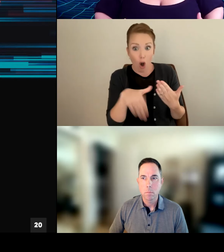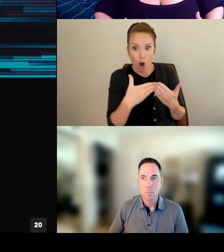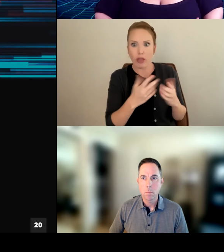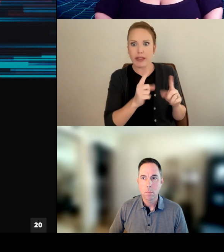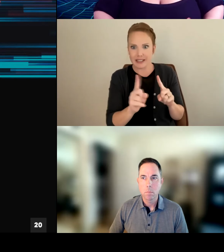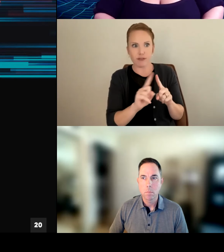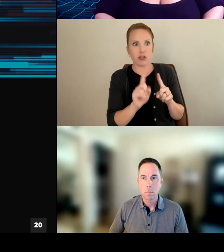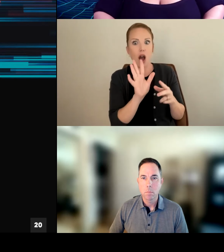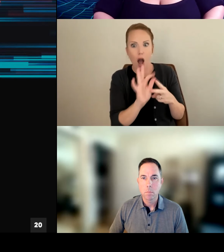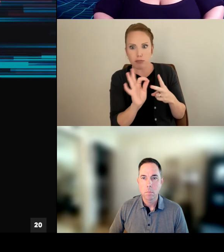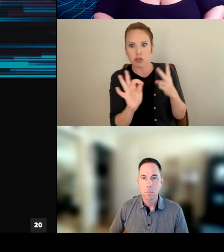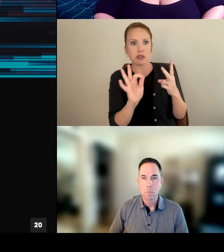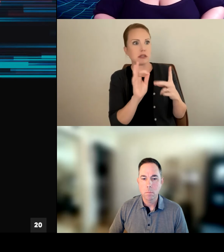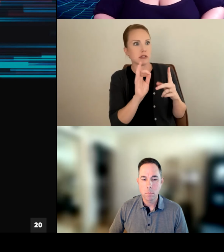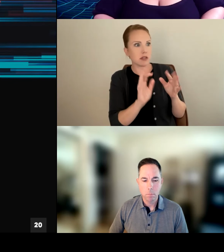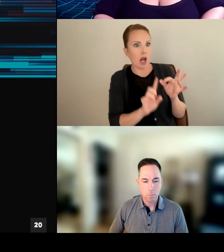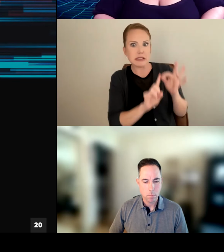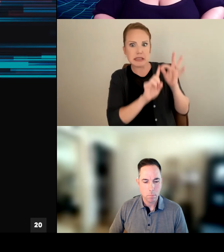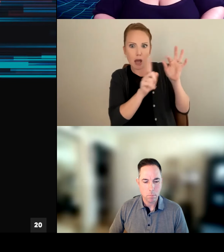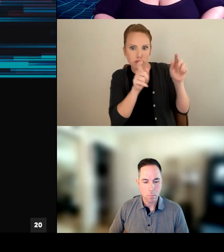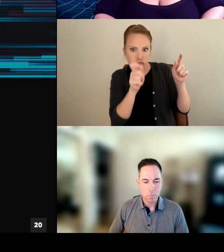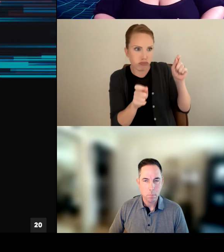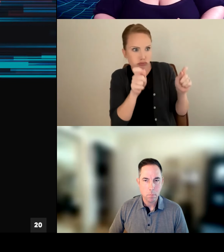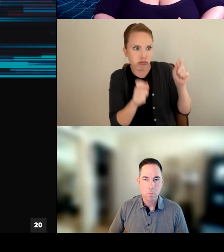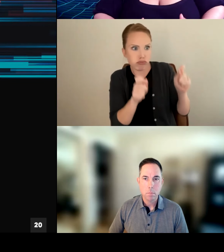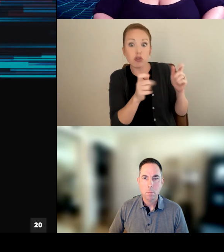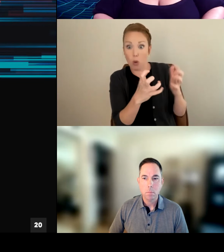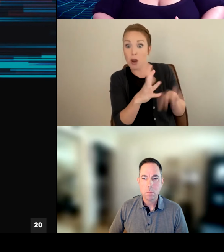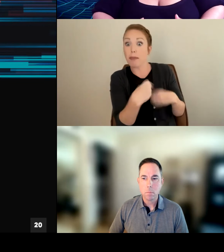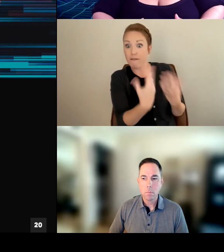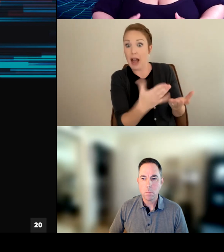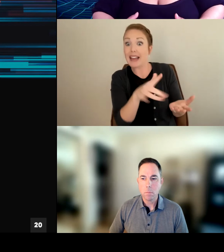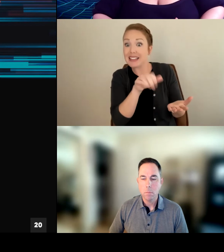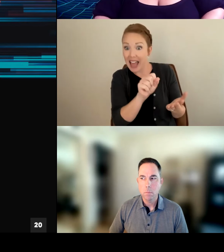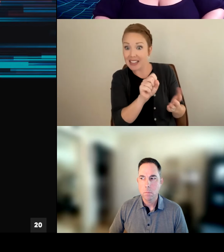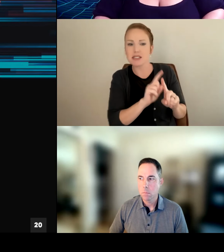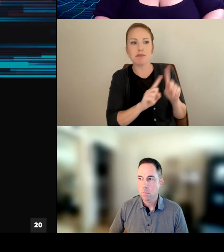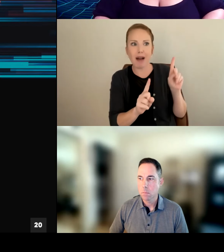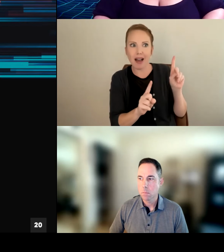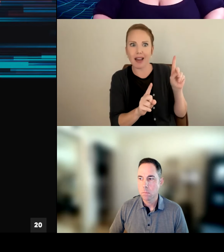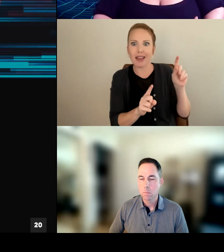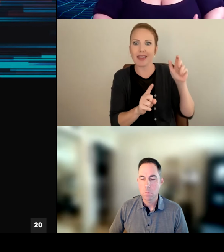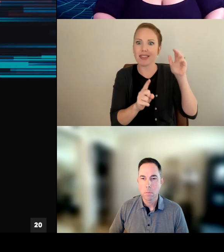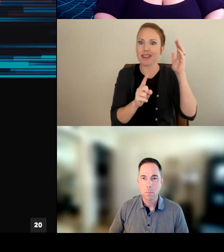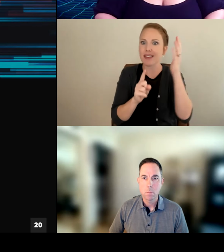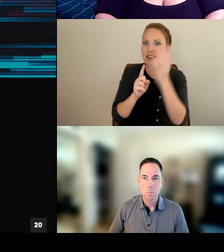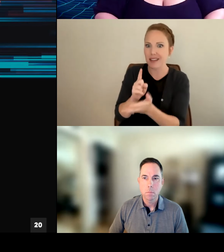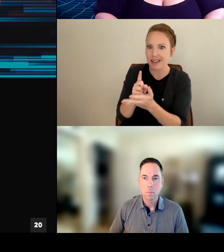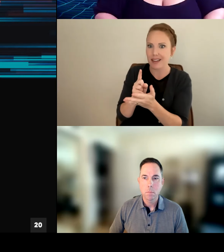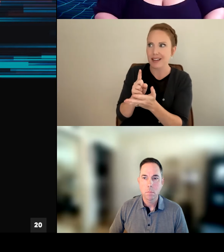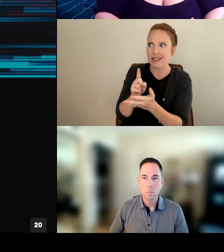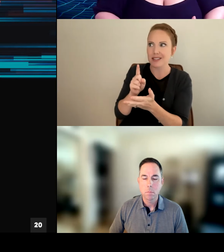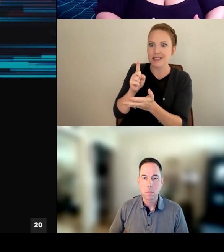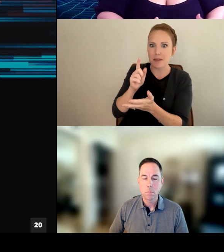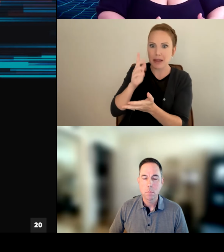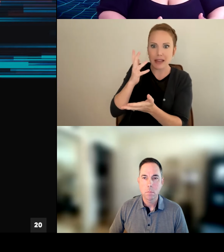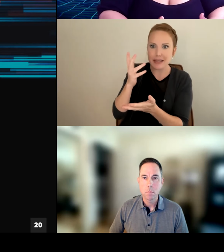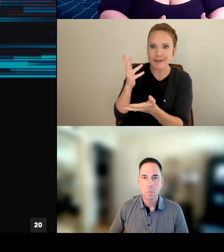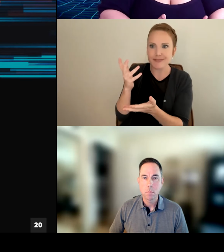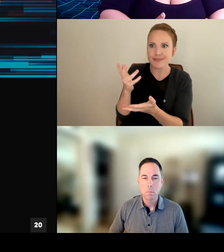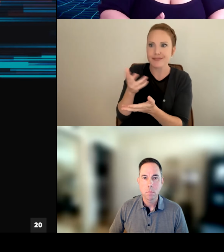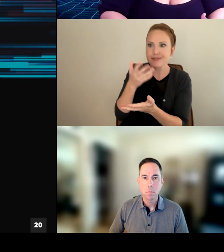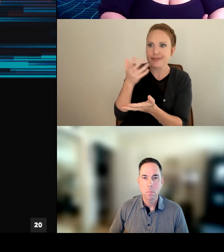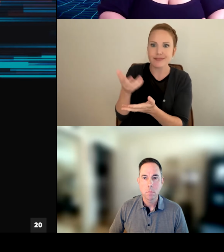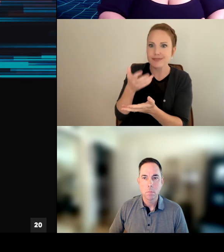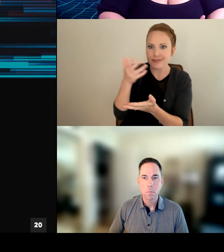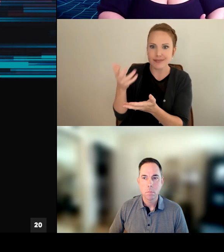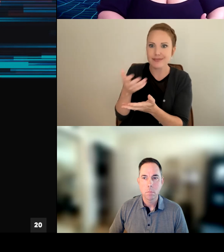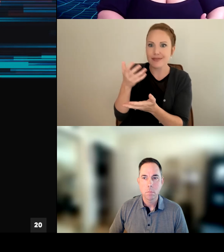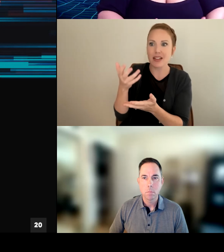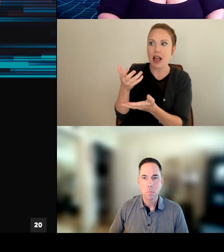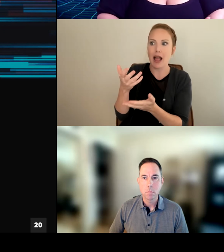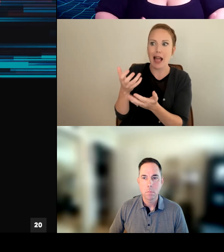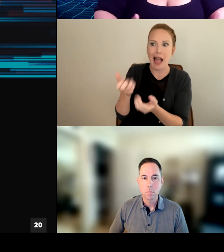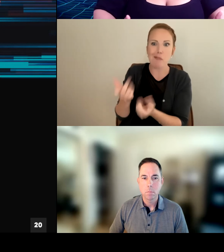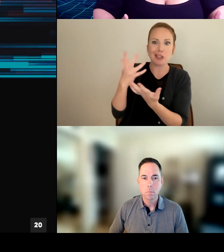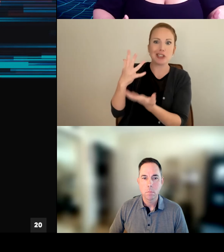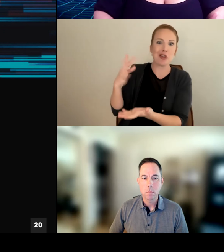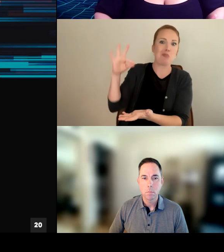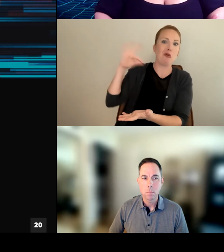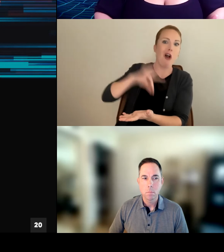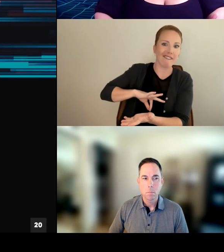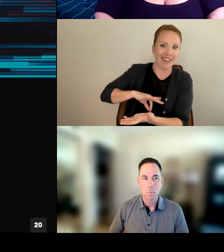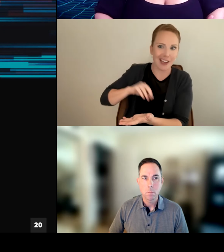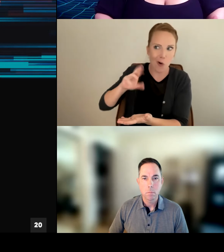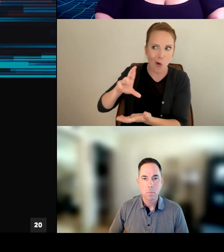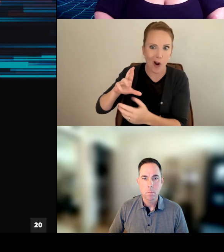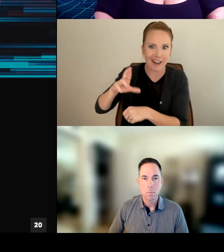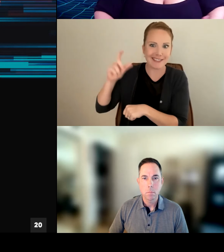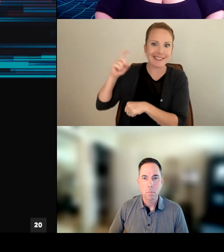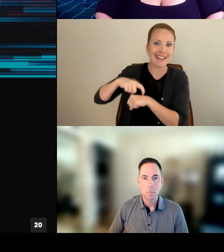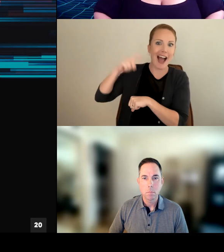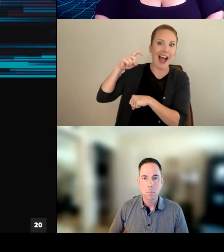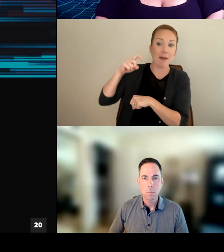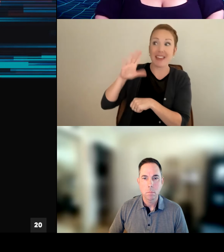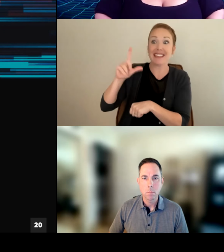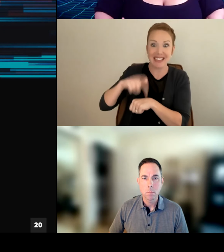and customizable modular settings versus the profit and the time and the expense of that.